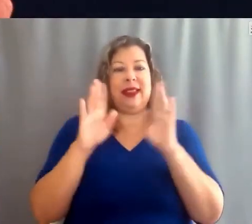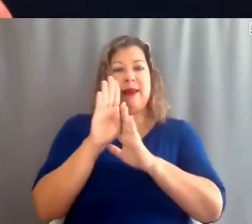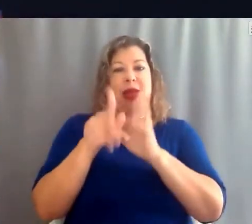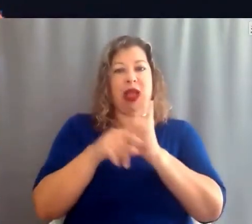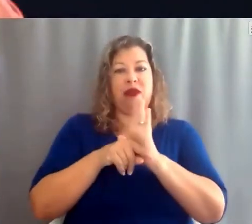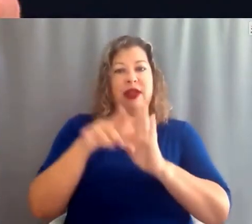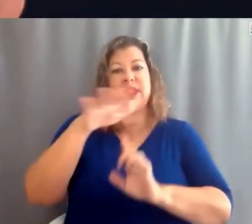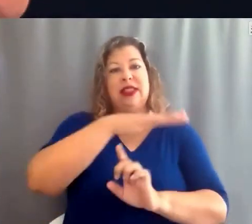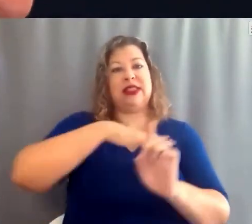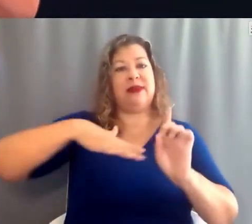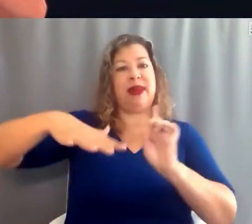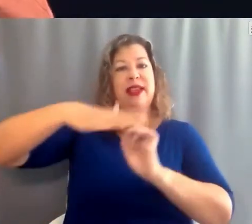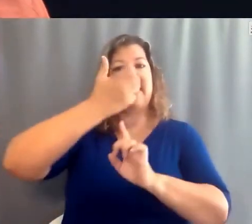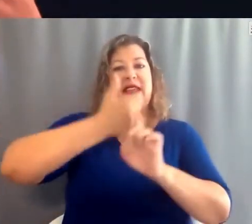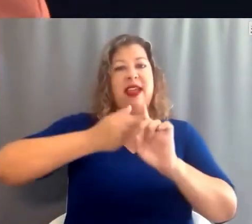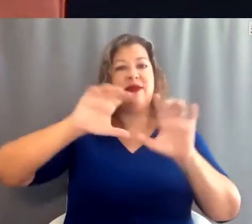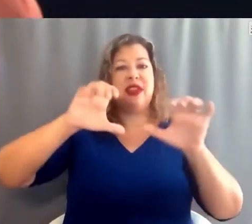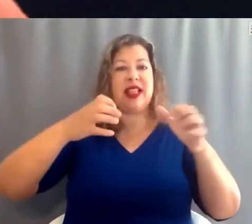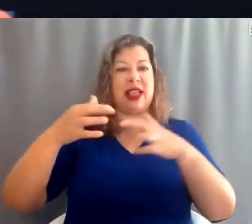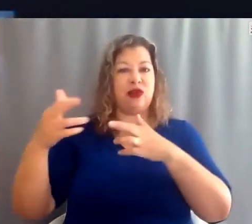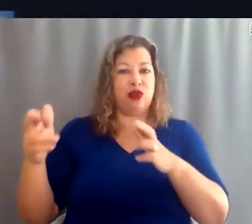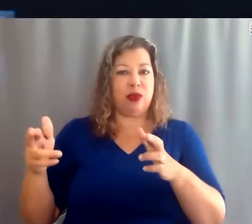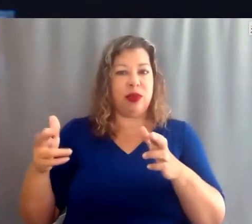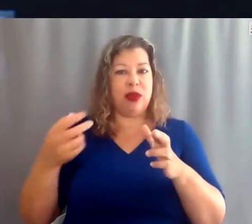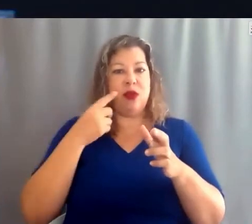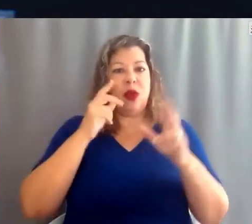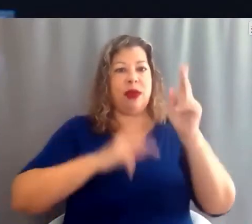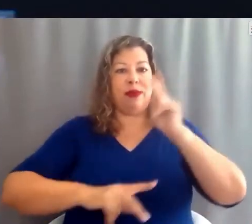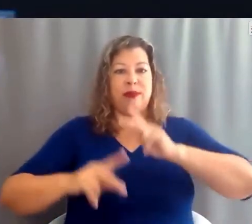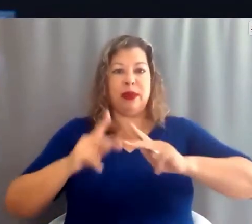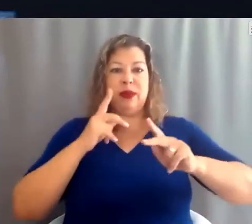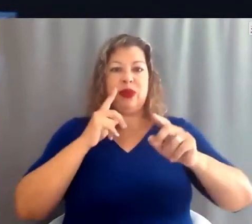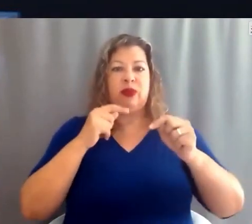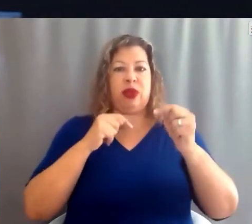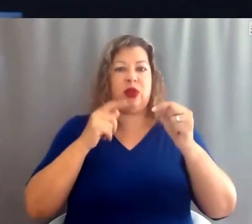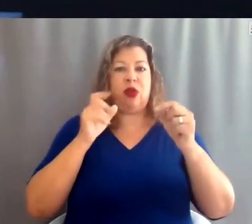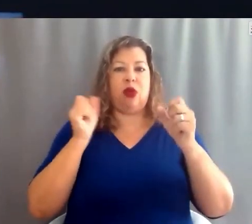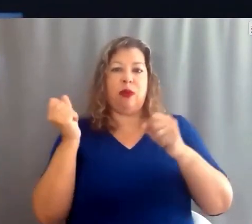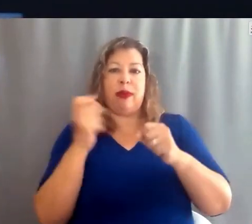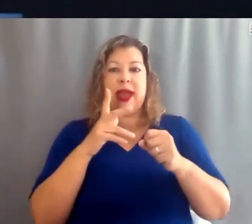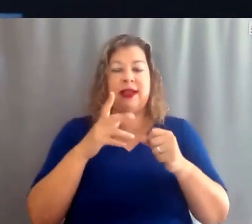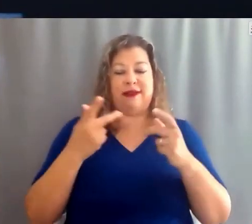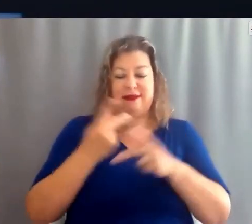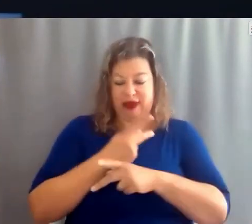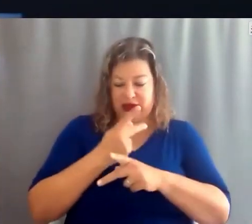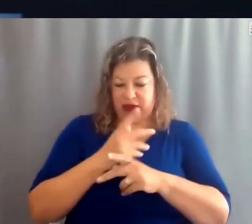For folks to be able to go back and sort of find themselves again in a work of teaching.